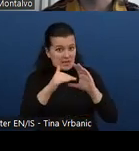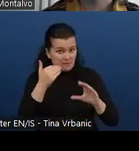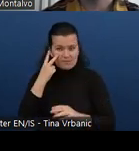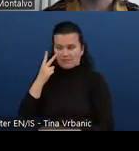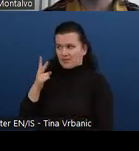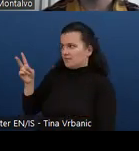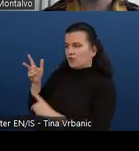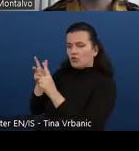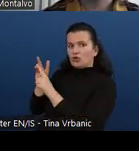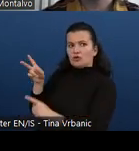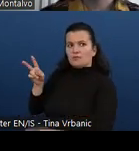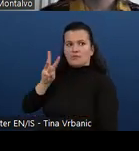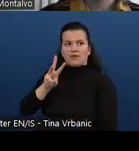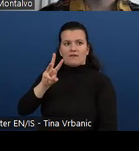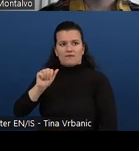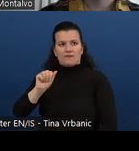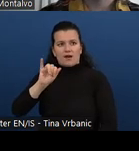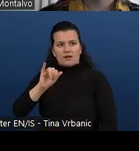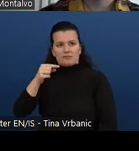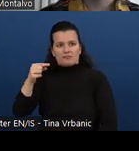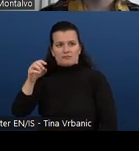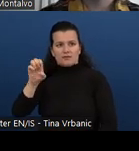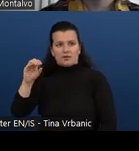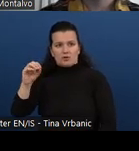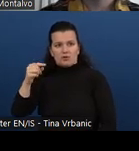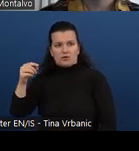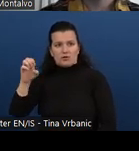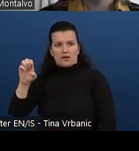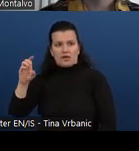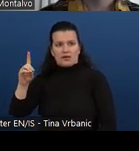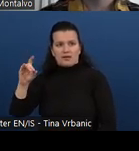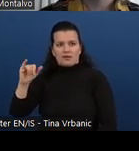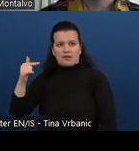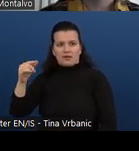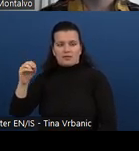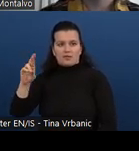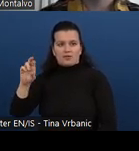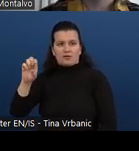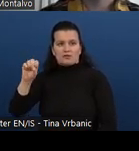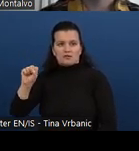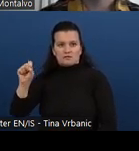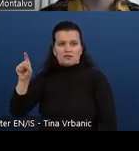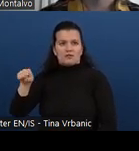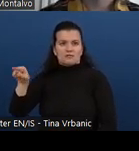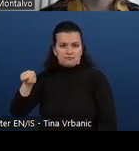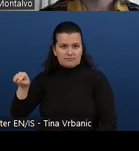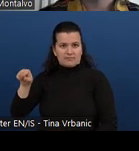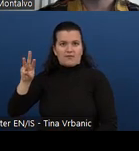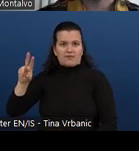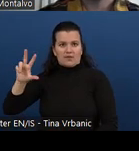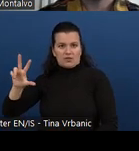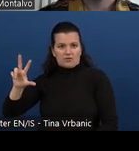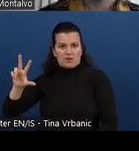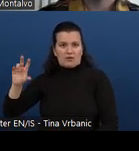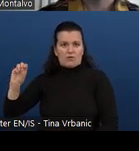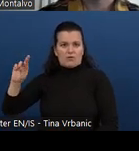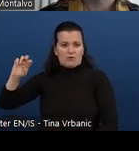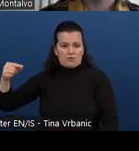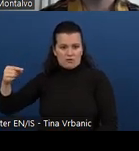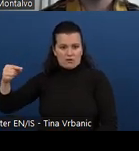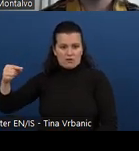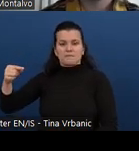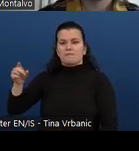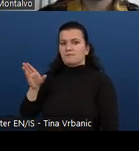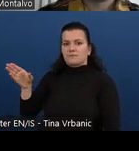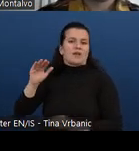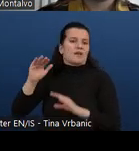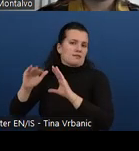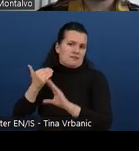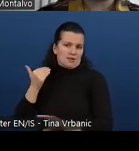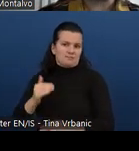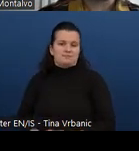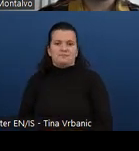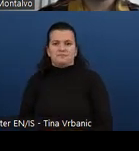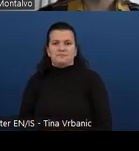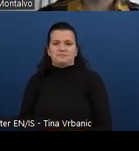That's the e mail where you can send us feedback.